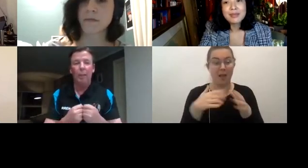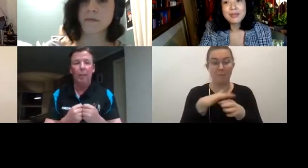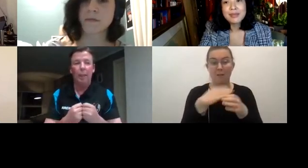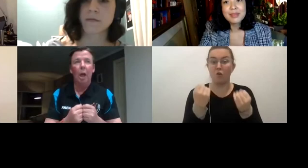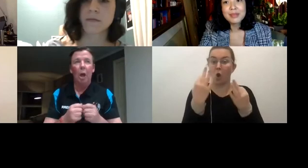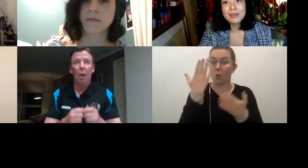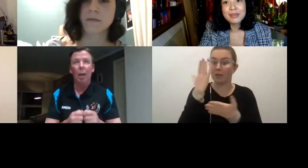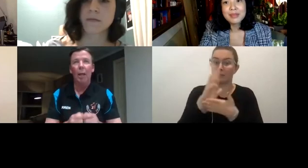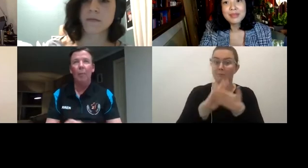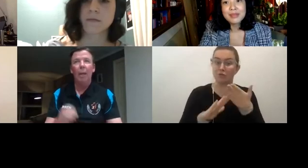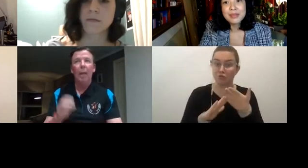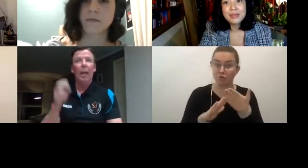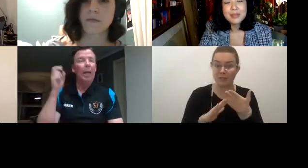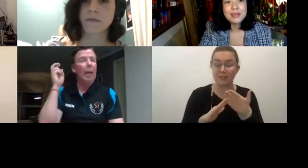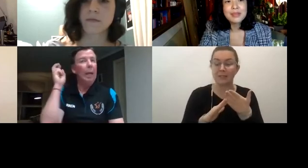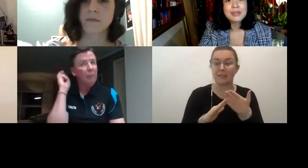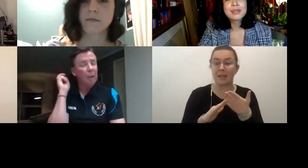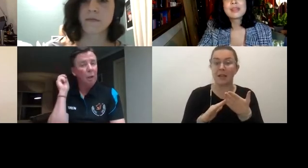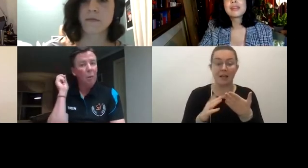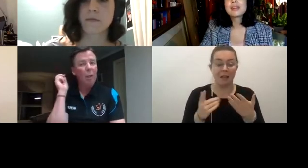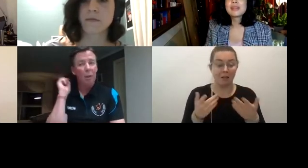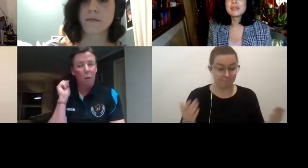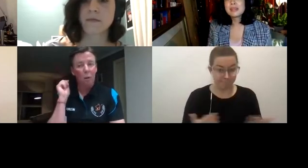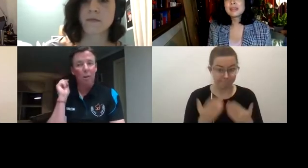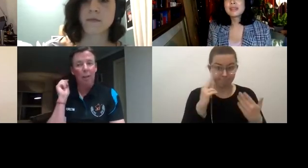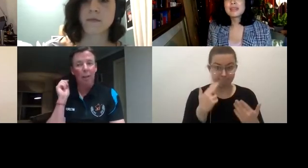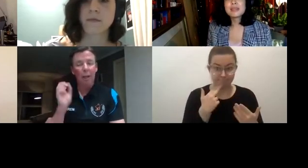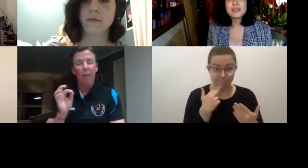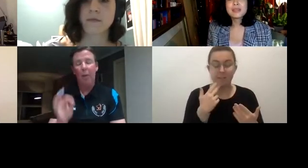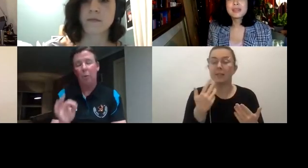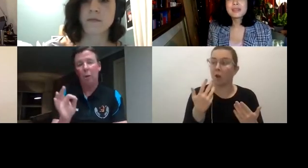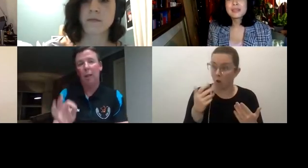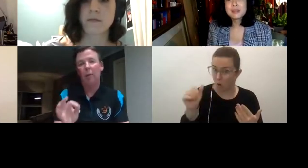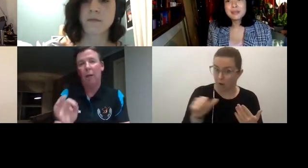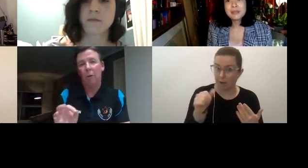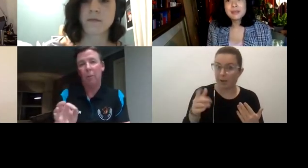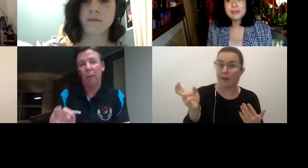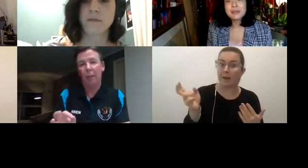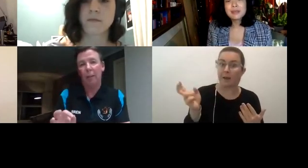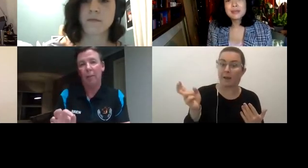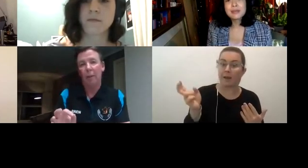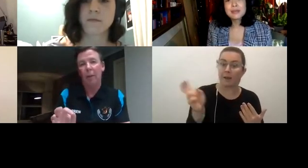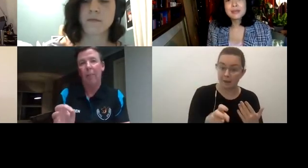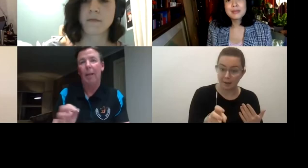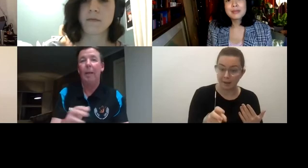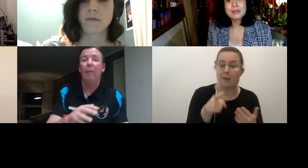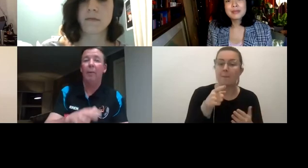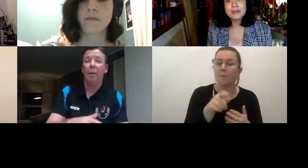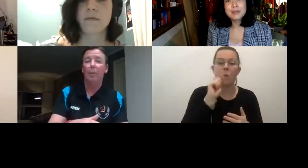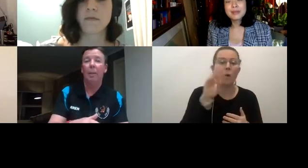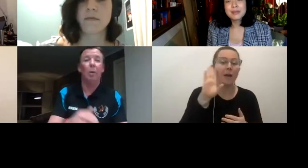if a child has a cochlear, they will not hear a hundred percent. They may hear fifty percent